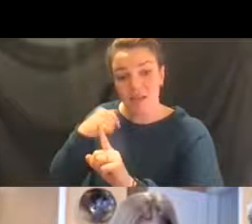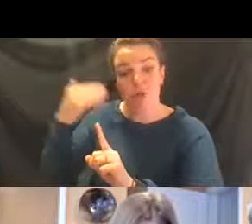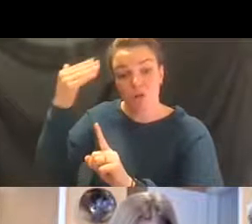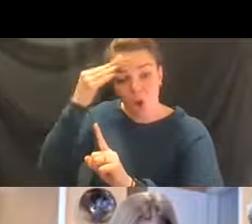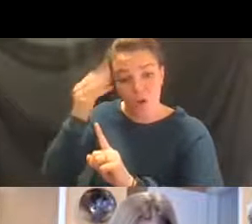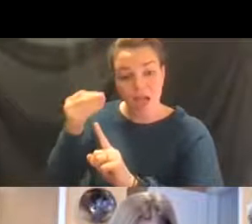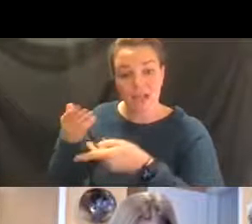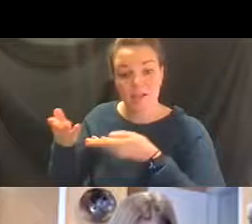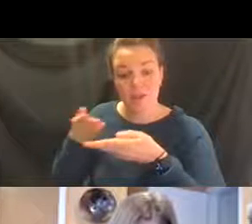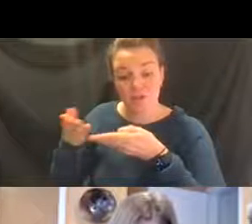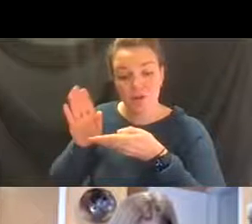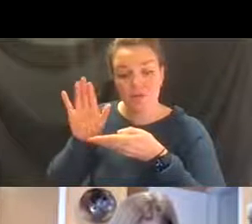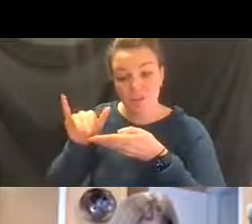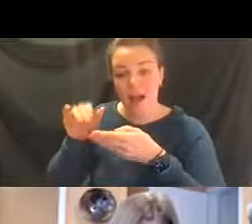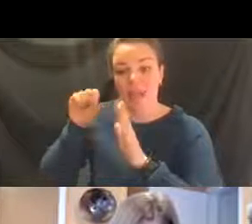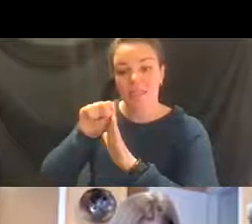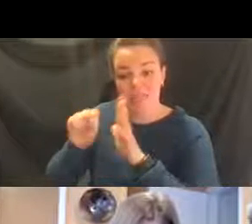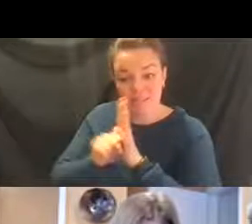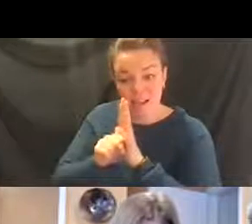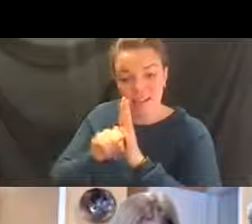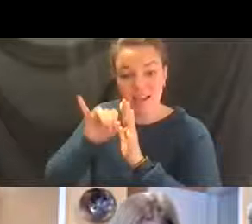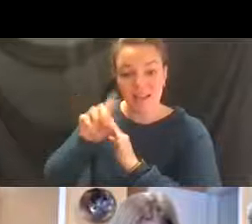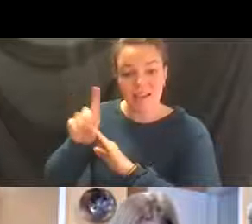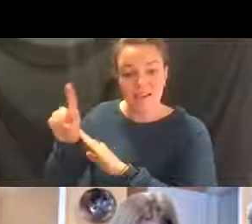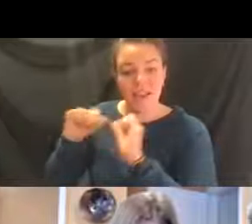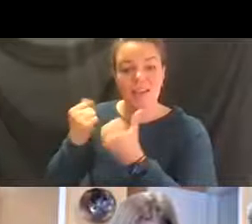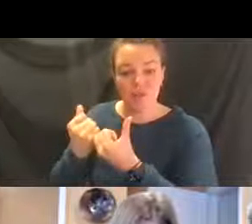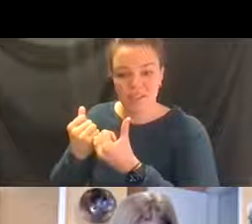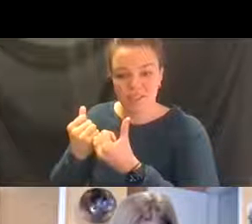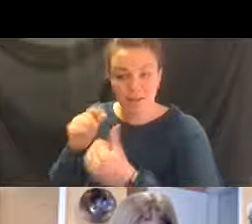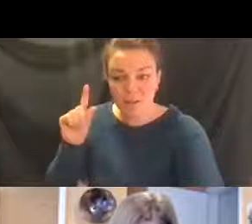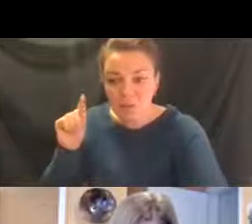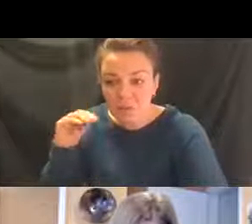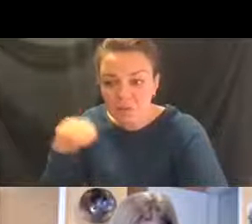intellectual disability agencies. Therefore that connection with primary care